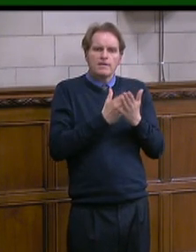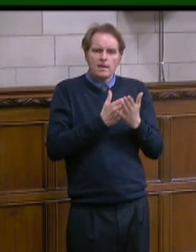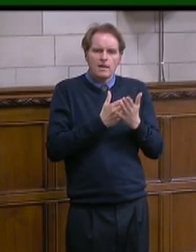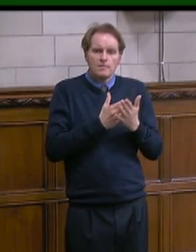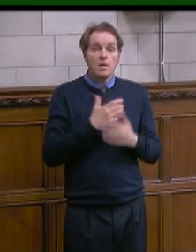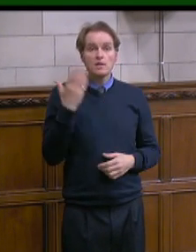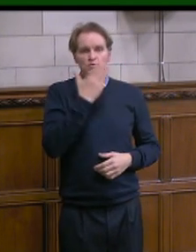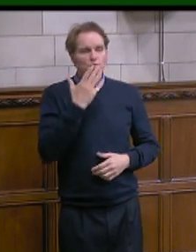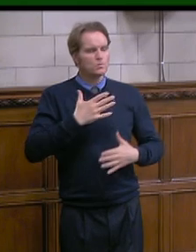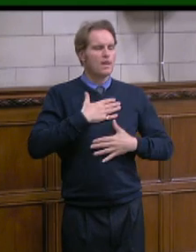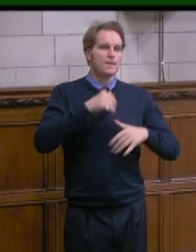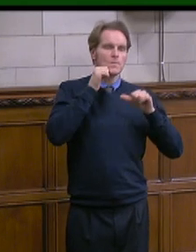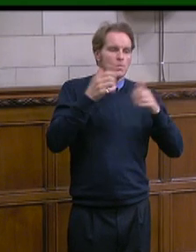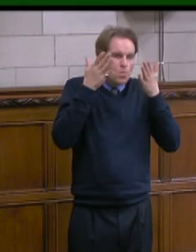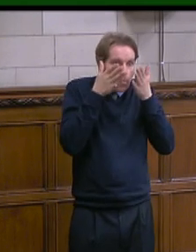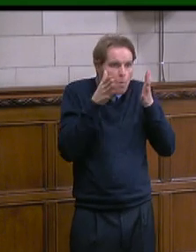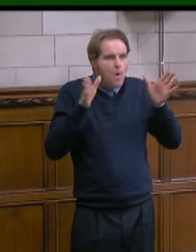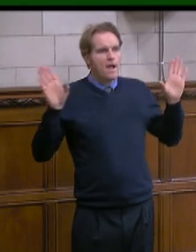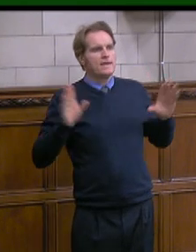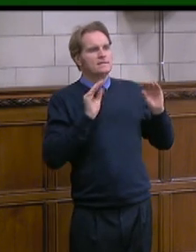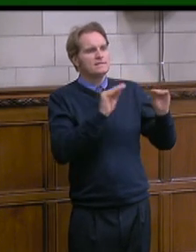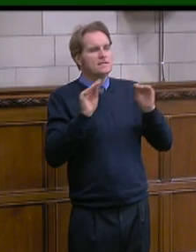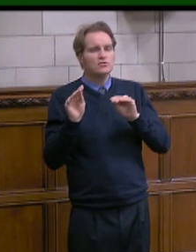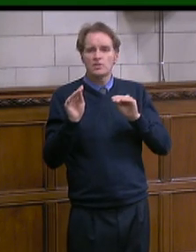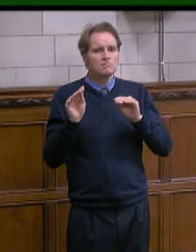Schools long for there to be a wider school curriculum, but the reforms made by this Government